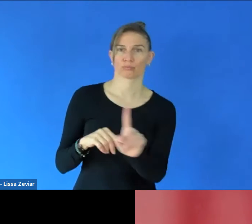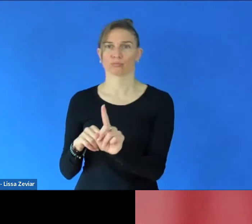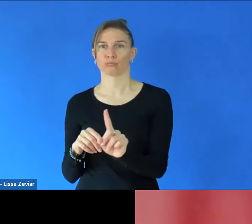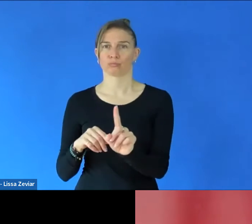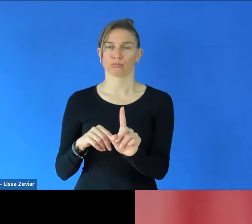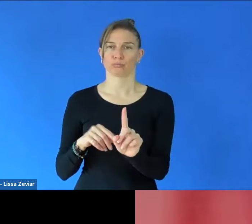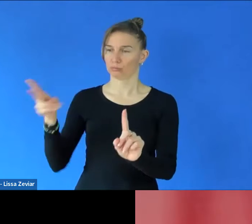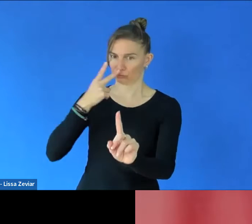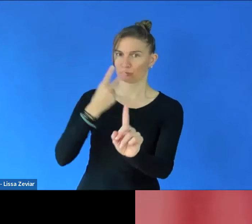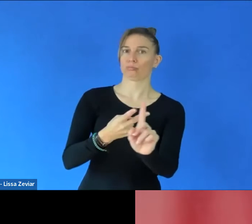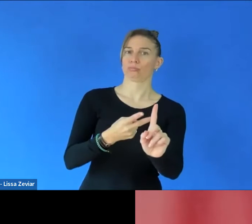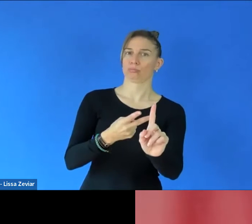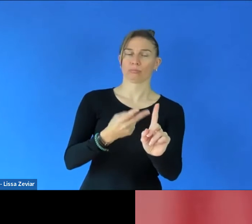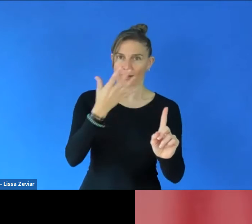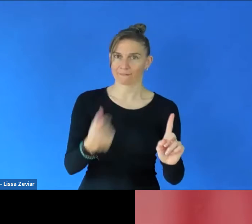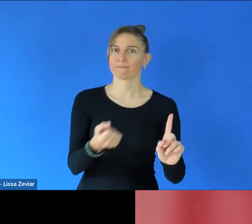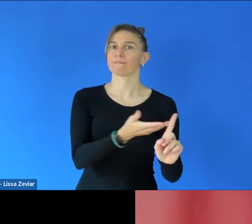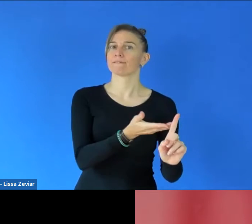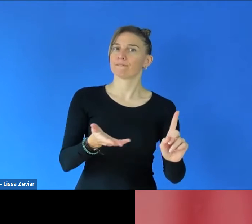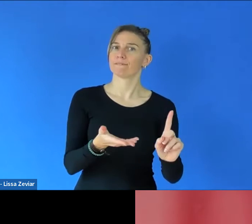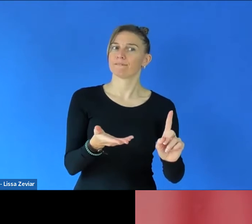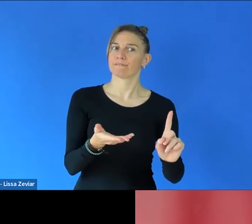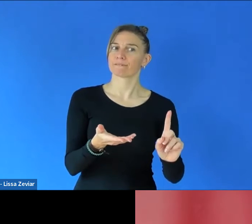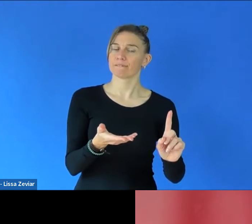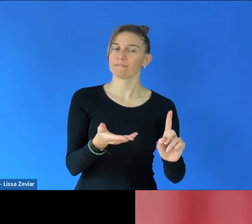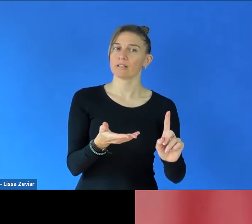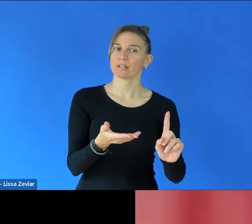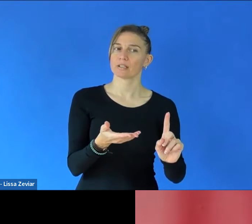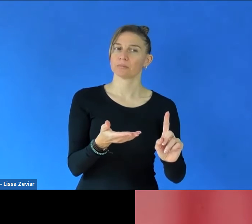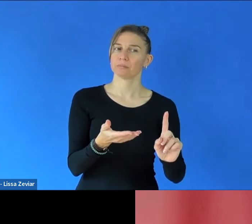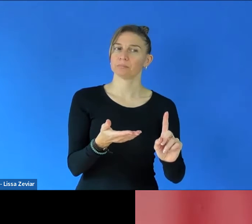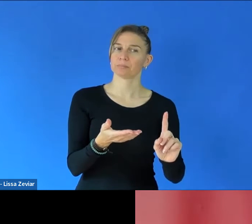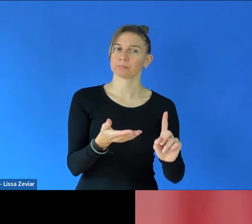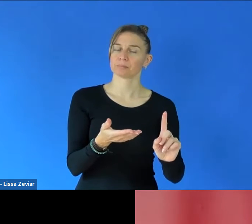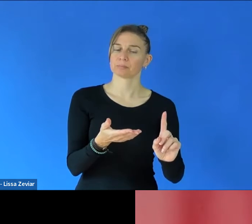There is a huge number of persons with disabilities